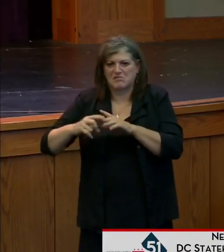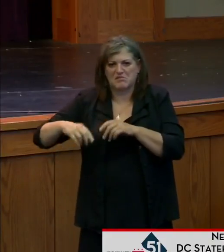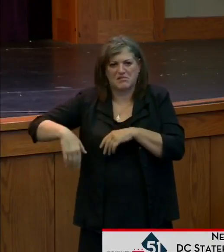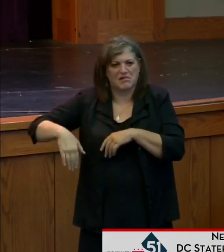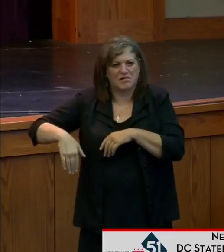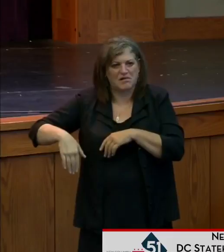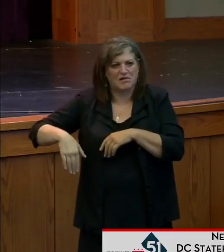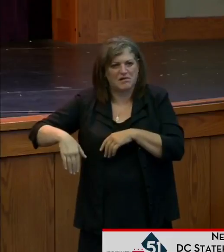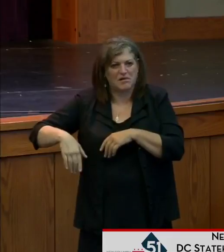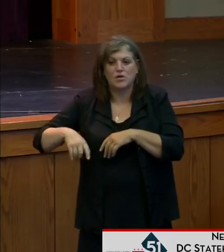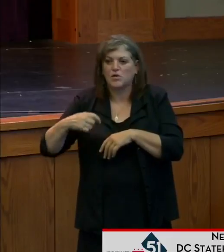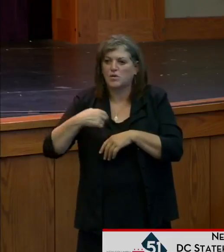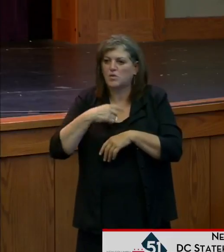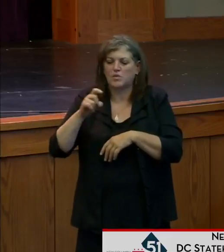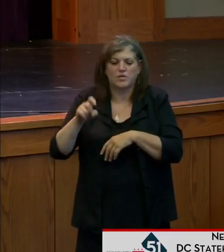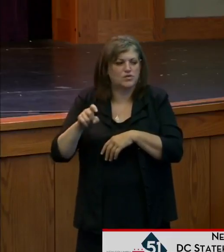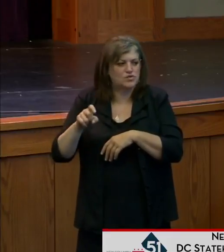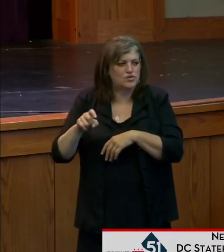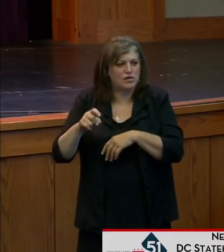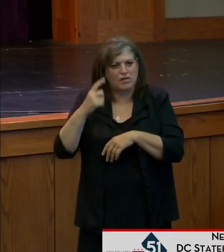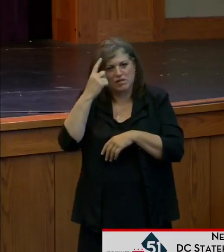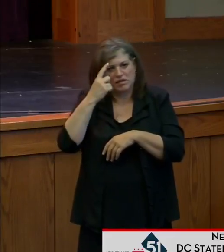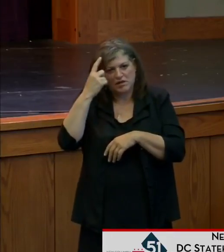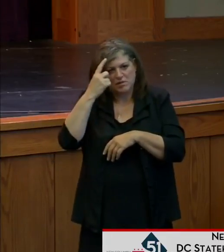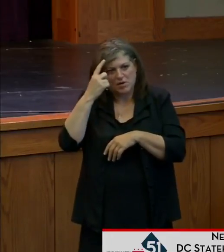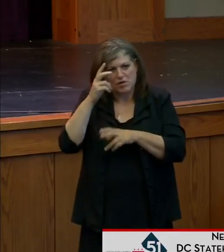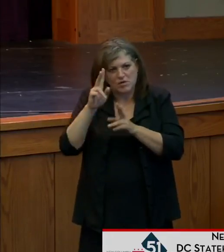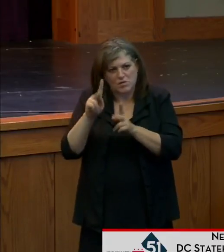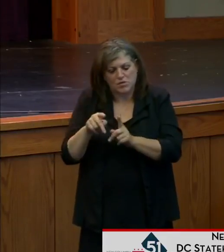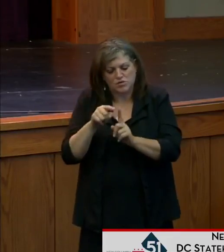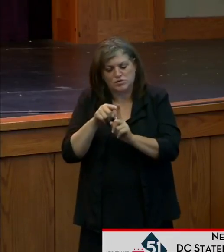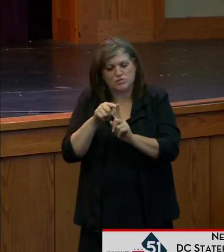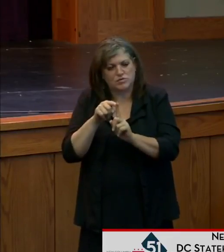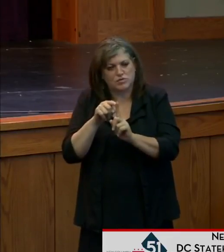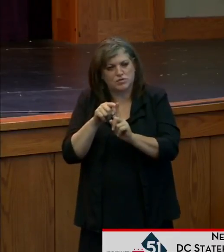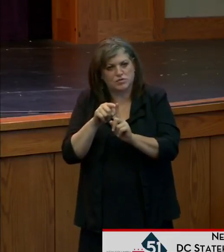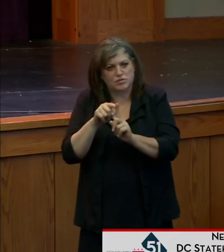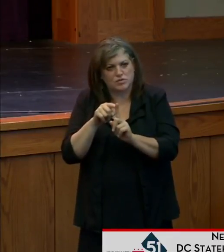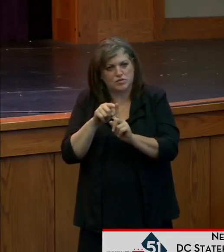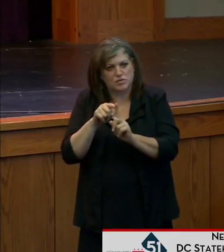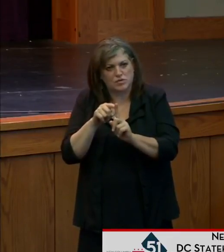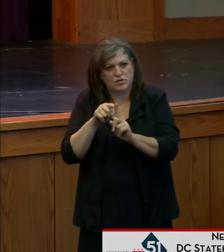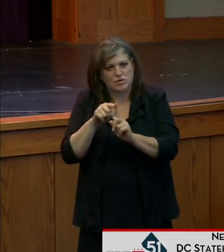I THINK WE SHOULD THINK ABOUT THE PERSON WHO MADE STATEHOOD A